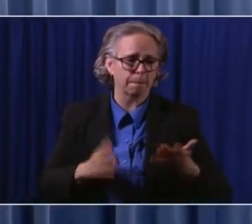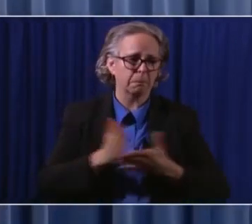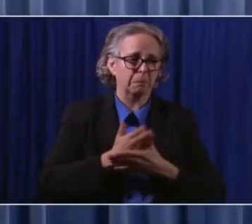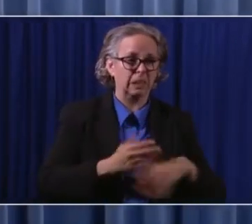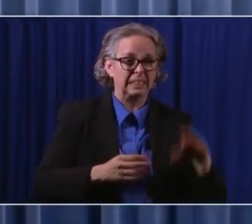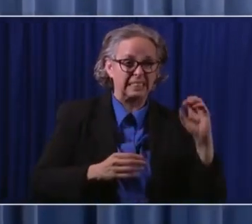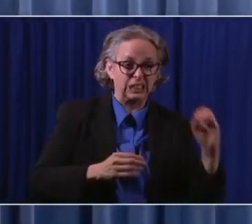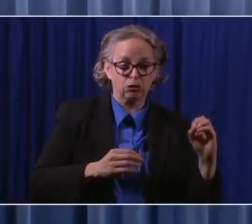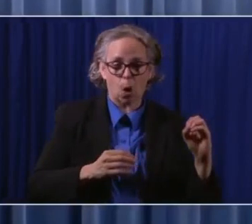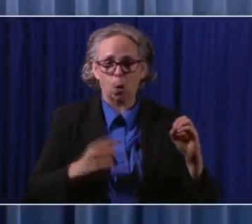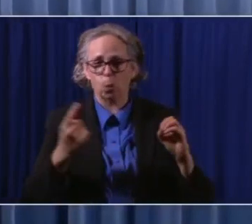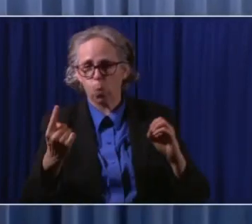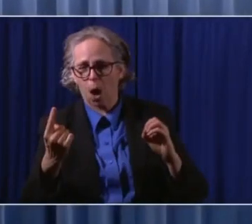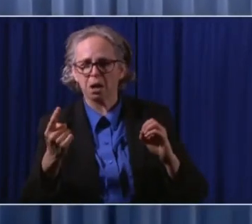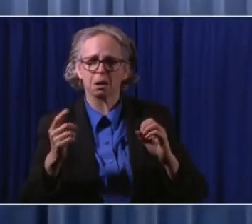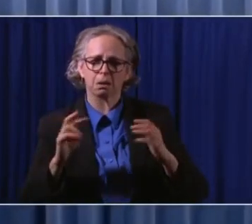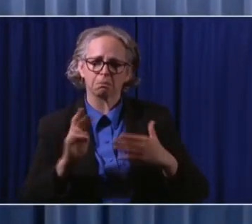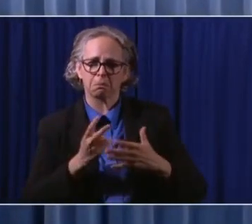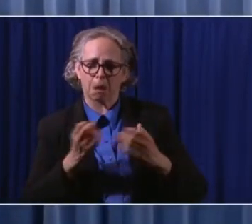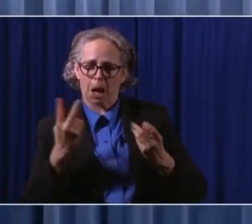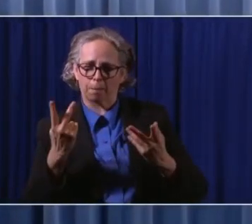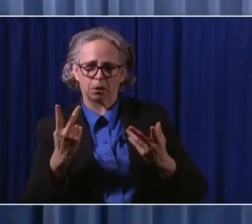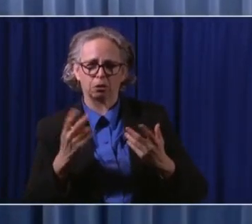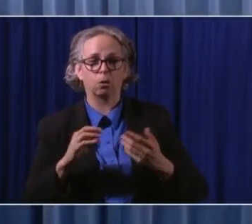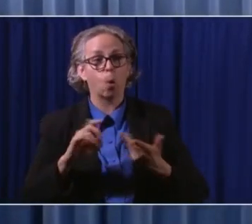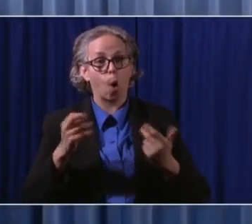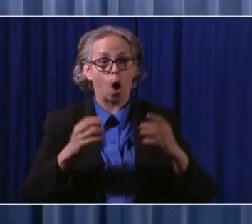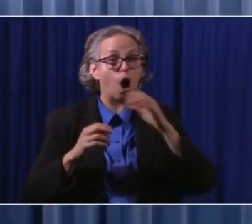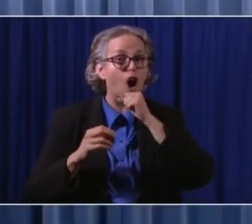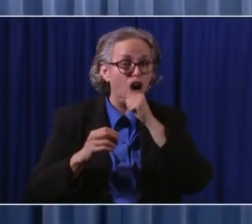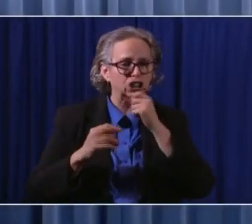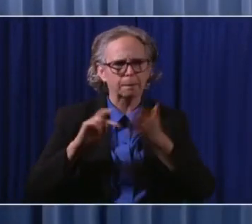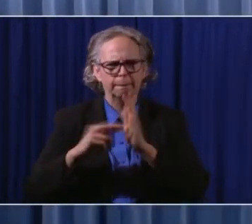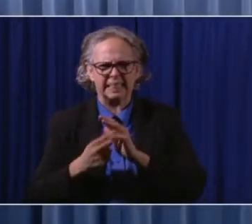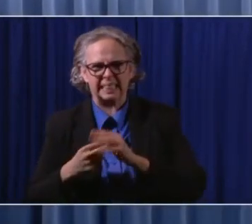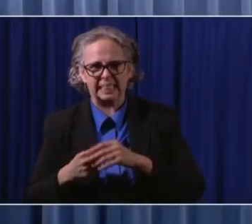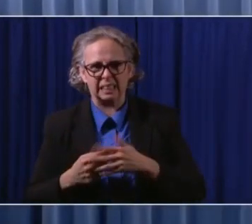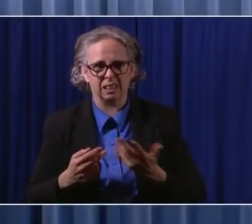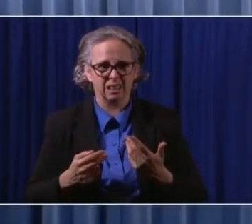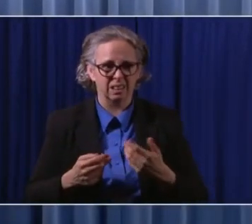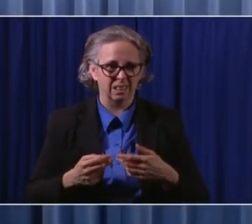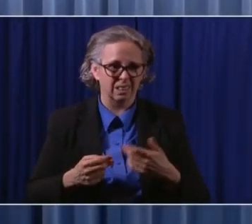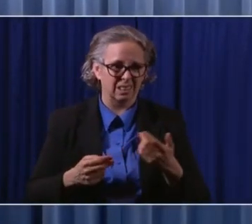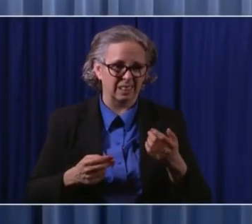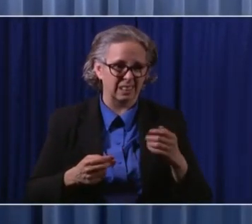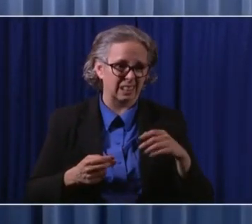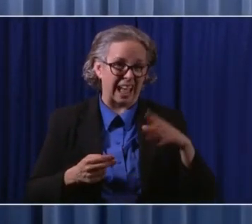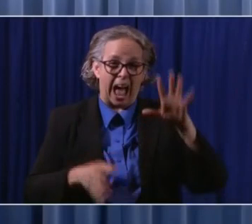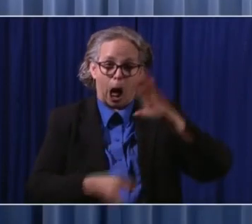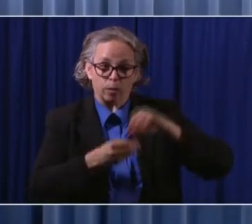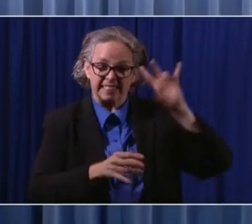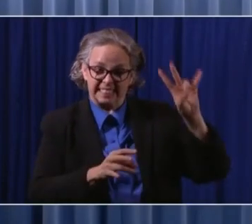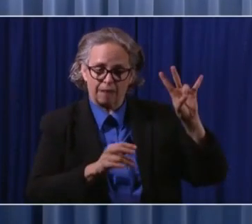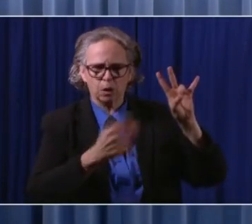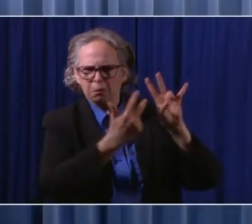WE DON'T HAVE THE ABILITY TO DO THAT BY COUNTY, BUT WE ARE CERTAINLY LOOKING AT THAT. AGAIN, TO REVIEW, COUNTIES THAT MEET 021 INDICATORS ARE PUBLIC